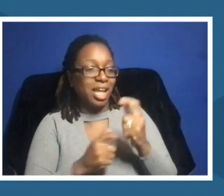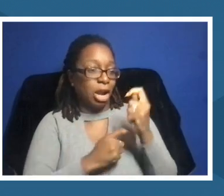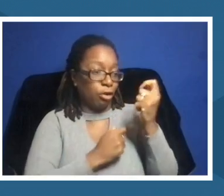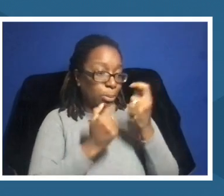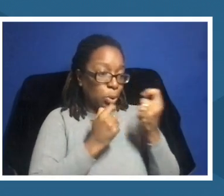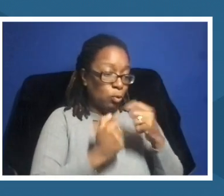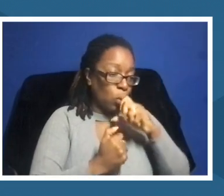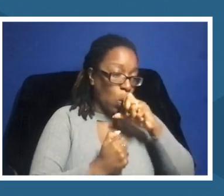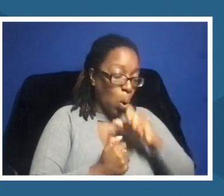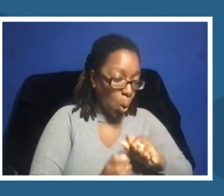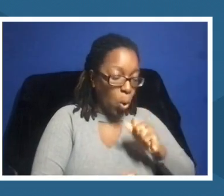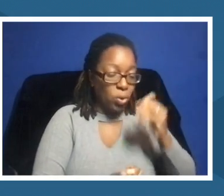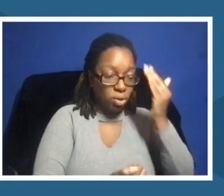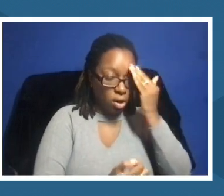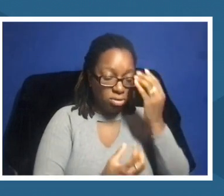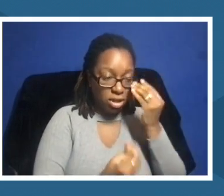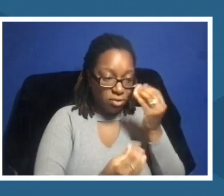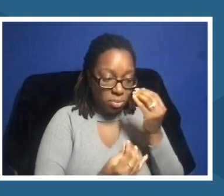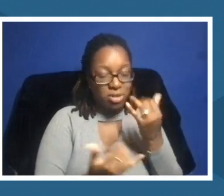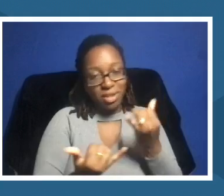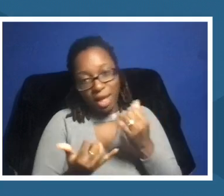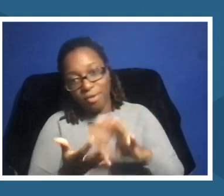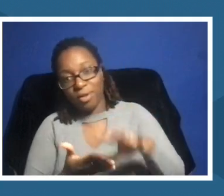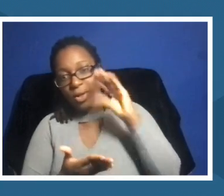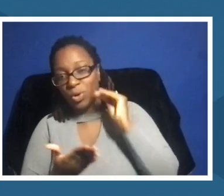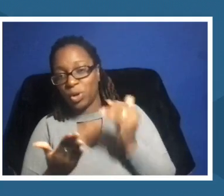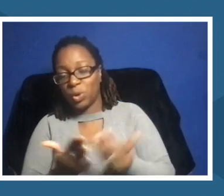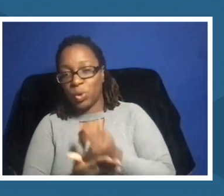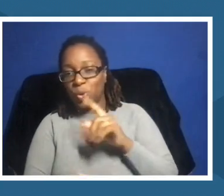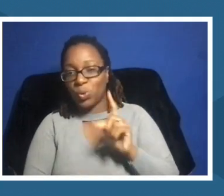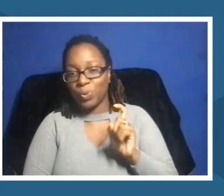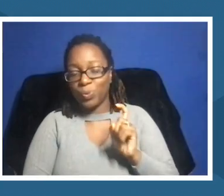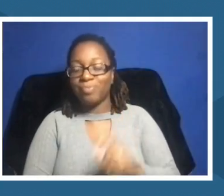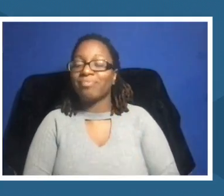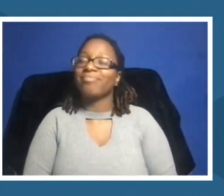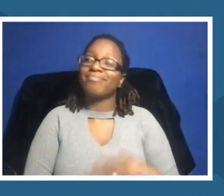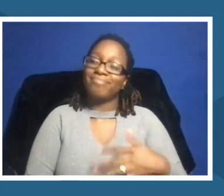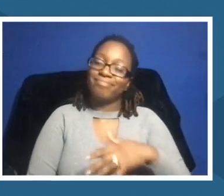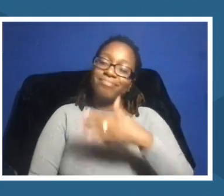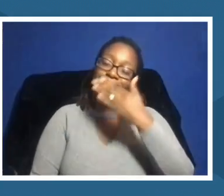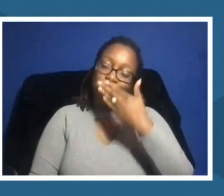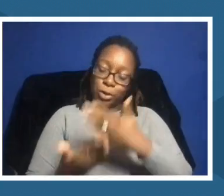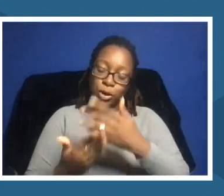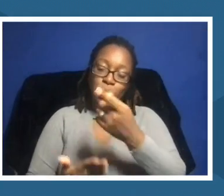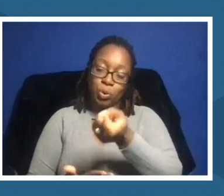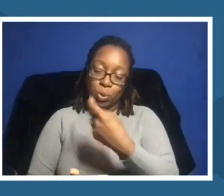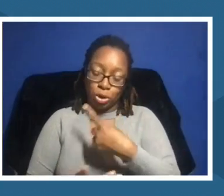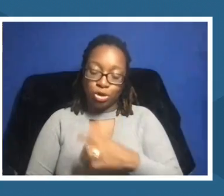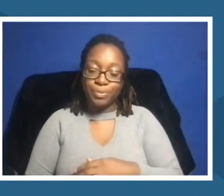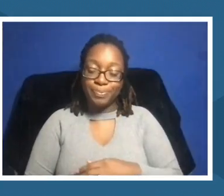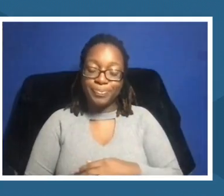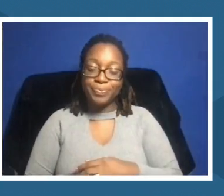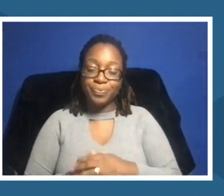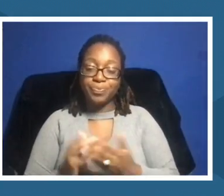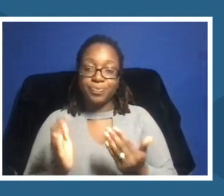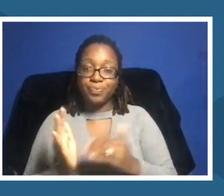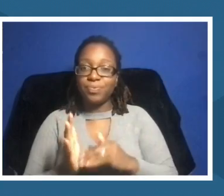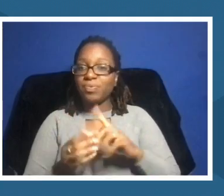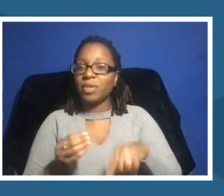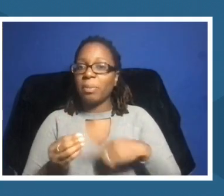yeah uh great question um and i also want to call back to the thinking routine that we did it's